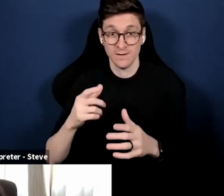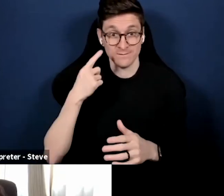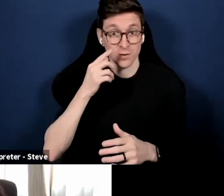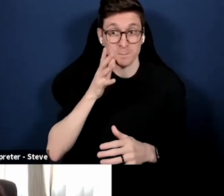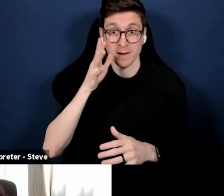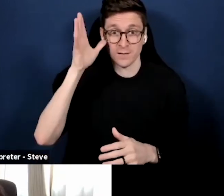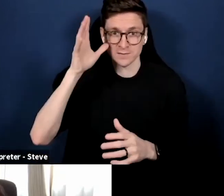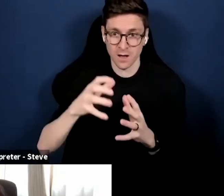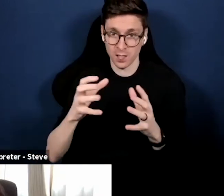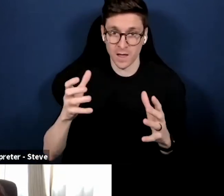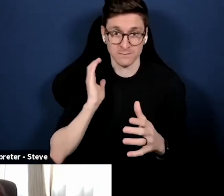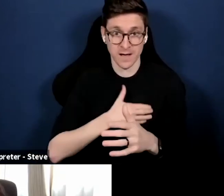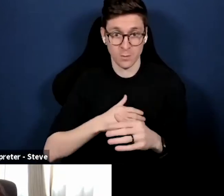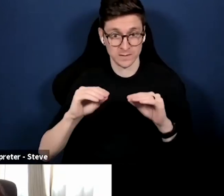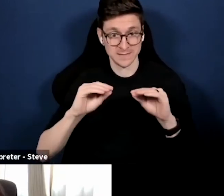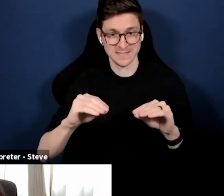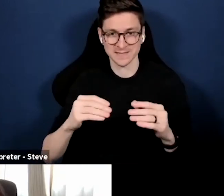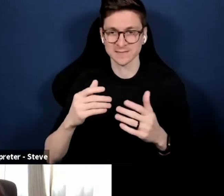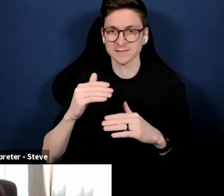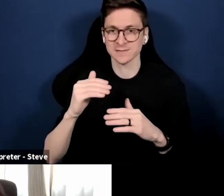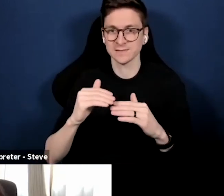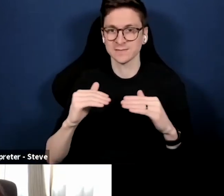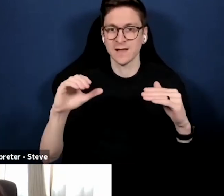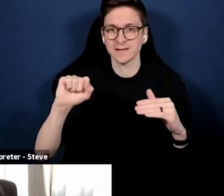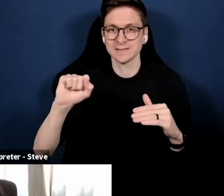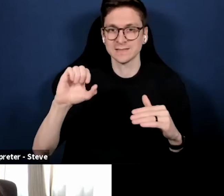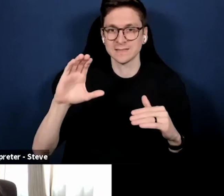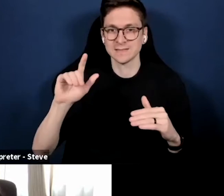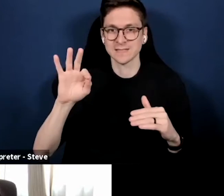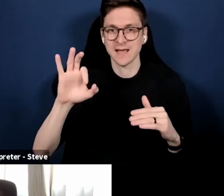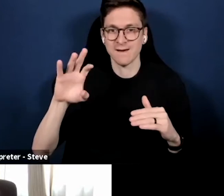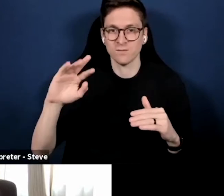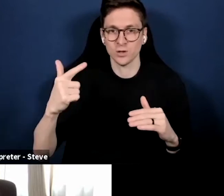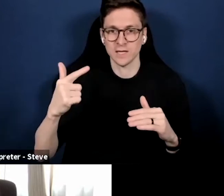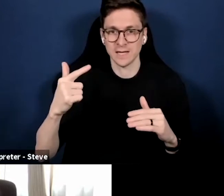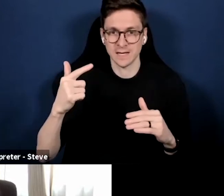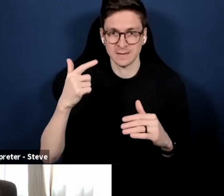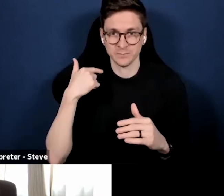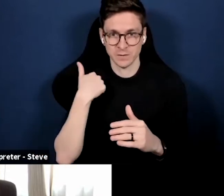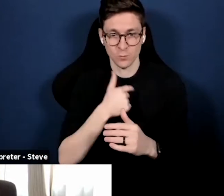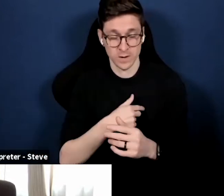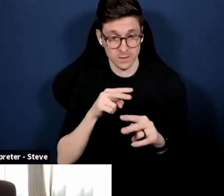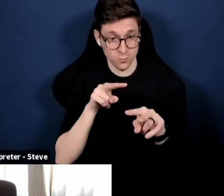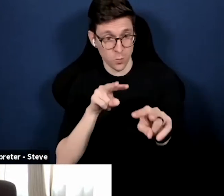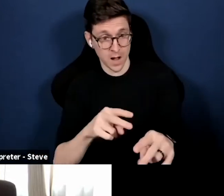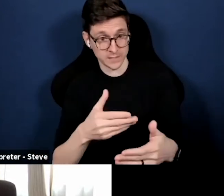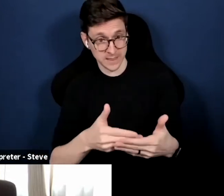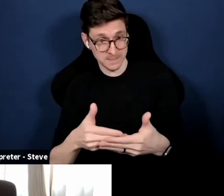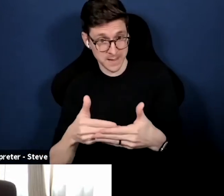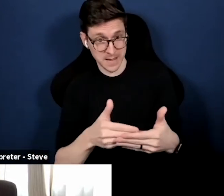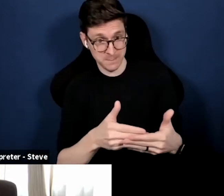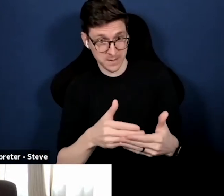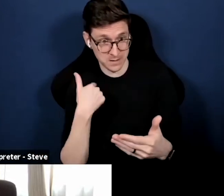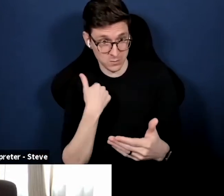watch what the baby's doing and we control how we teach we're choosing our moment to say words for